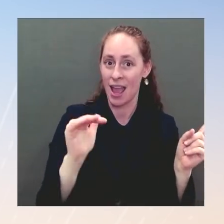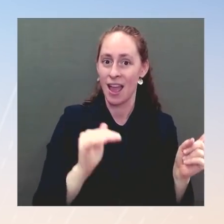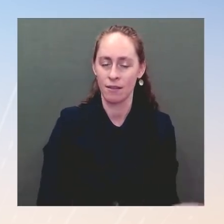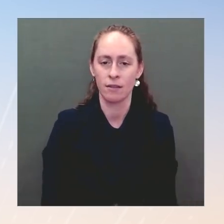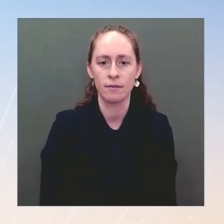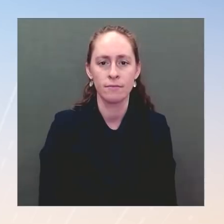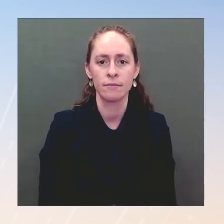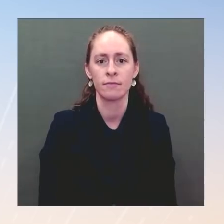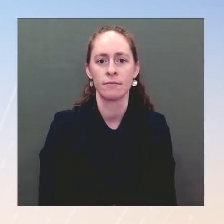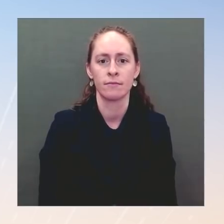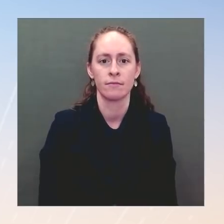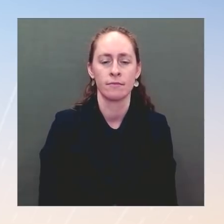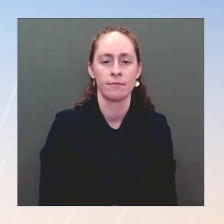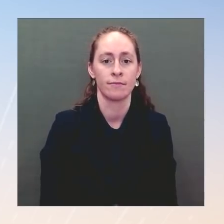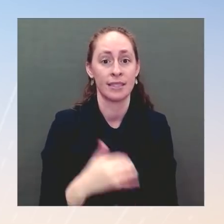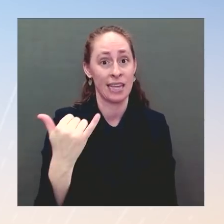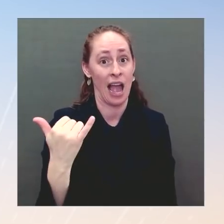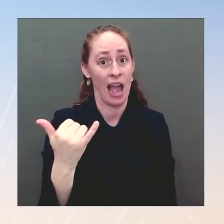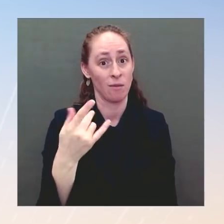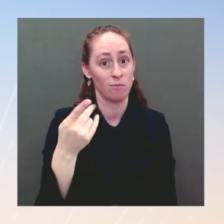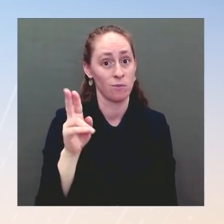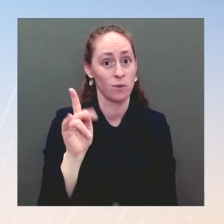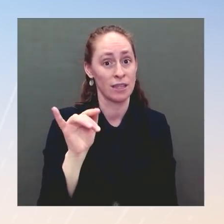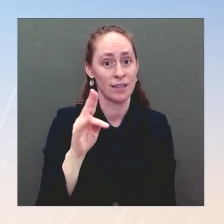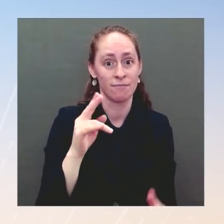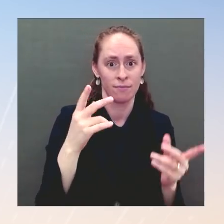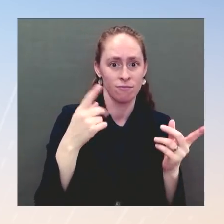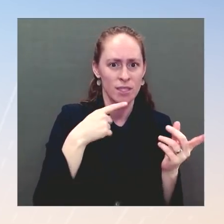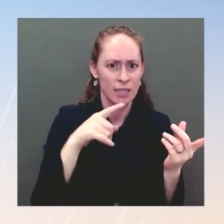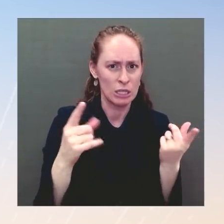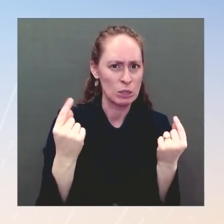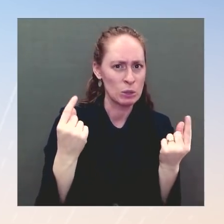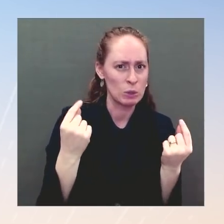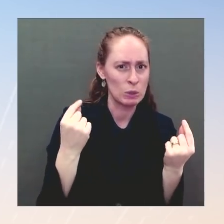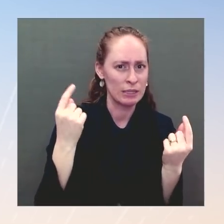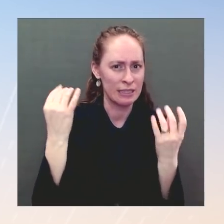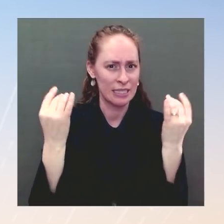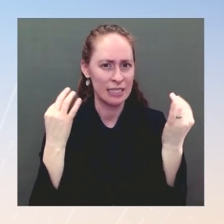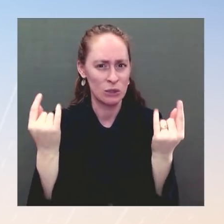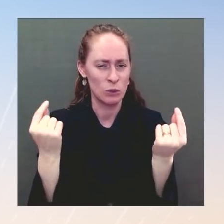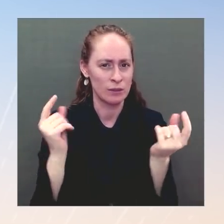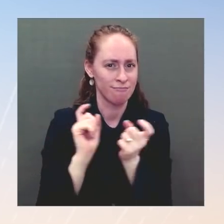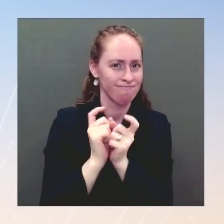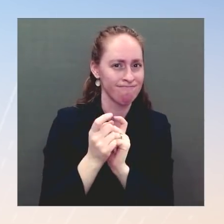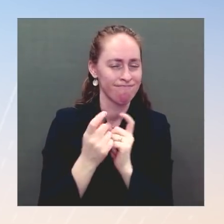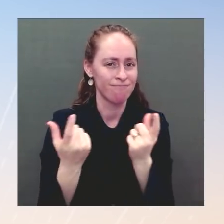as we are even -- as we are responding to him. So, we don't have a new assessment. I will tell you that what the President is doing